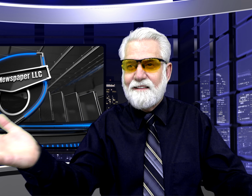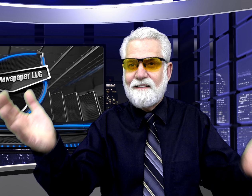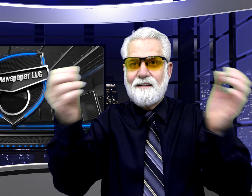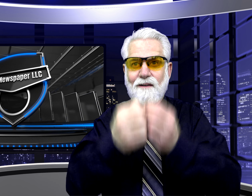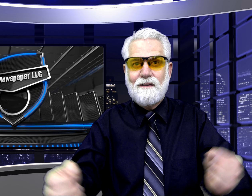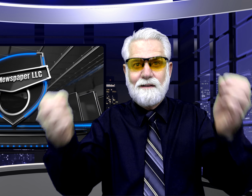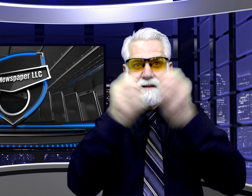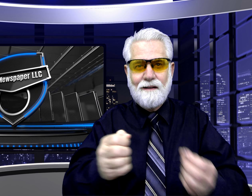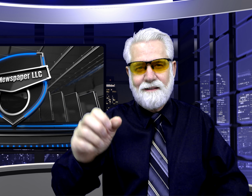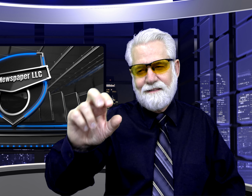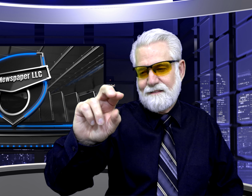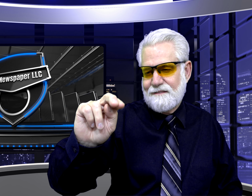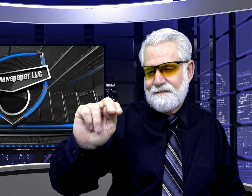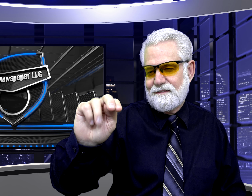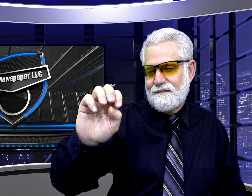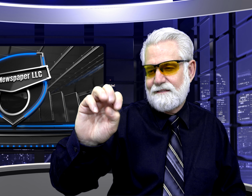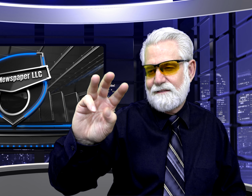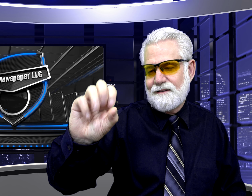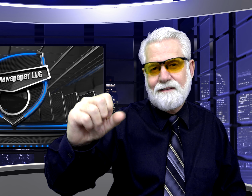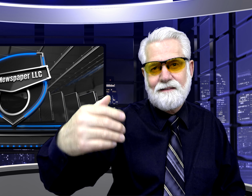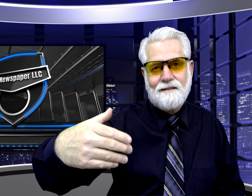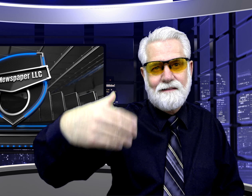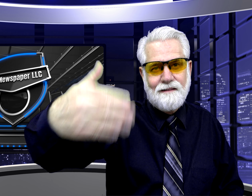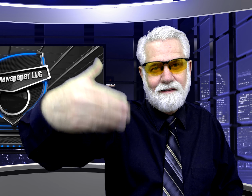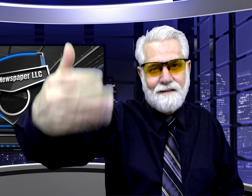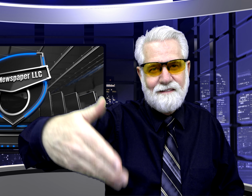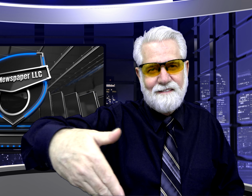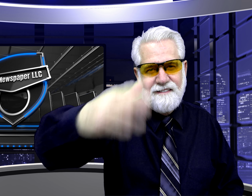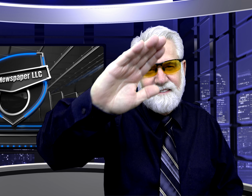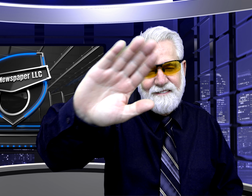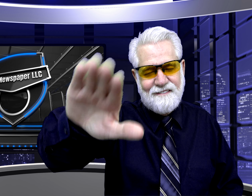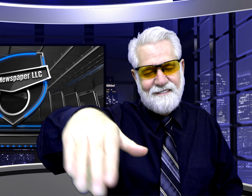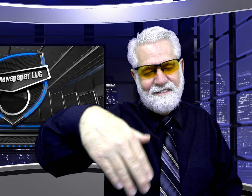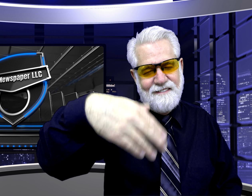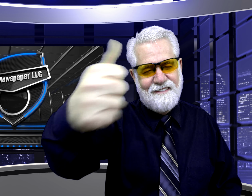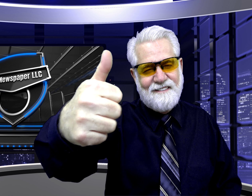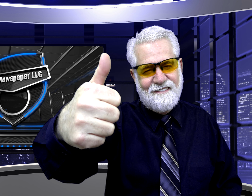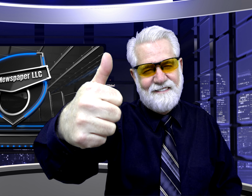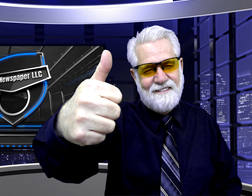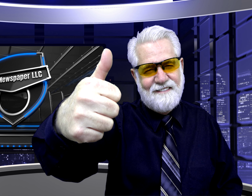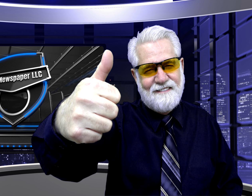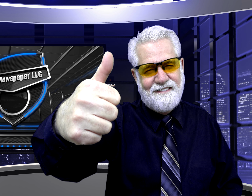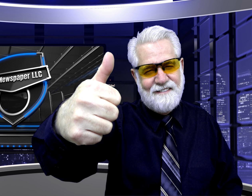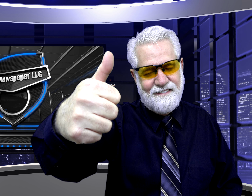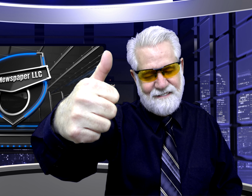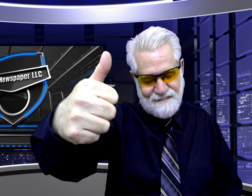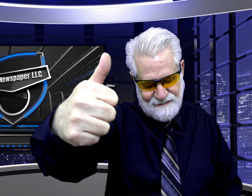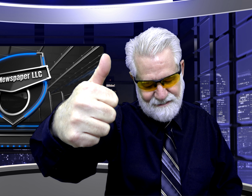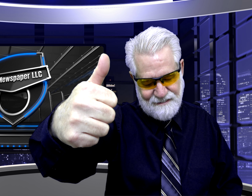Will inform you of more and more news to come. Alright!